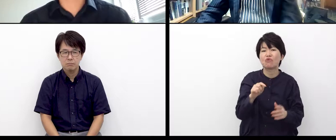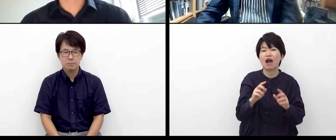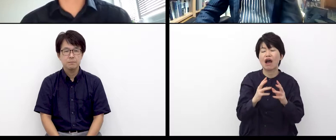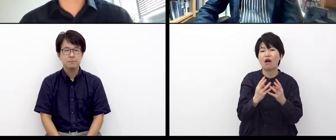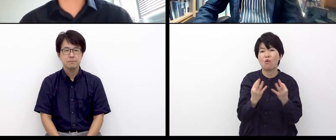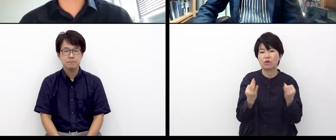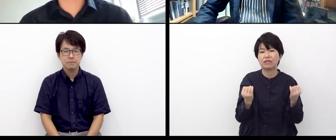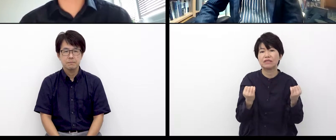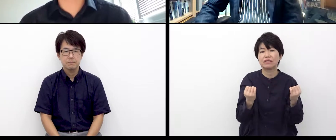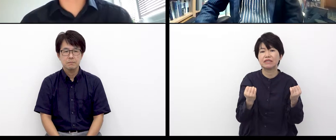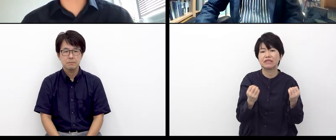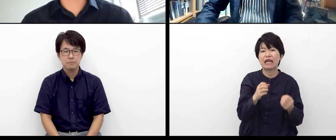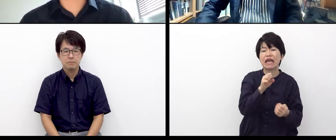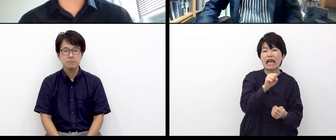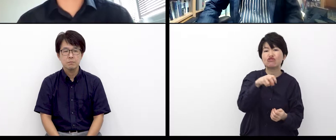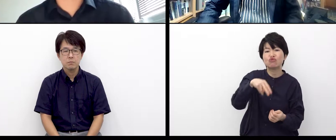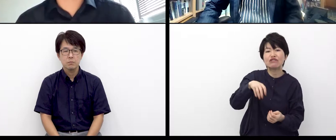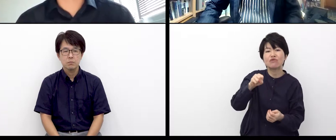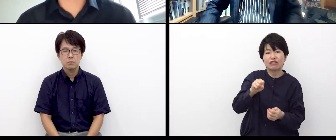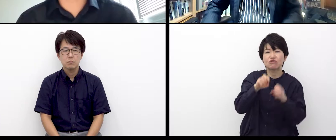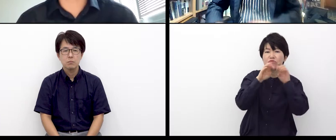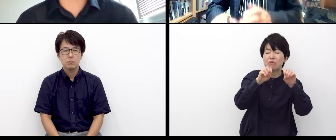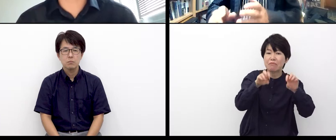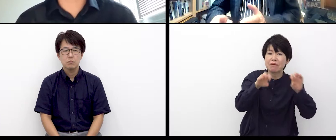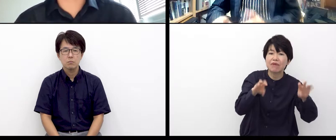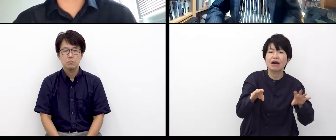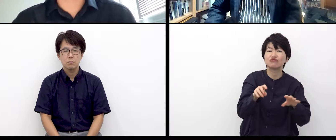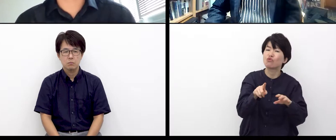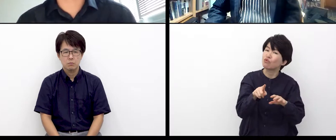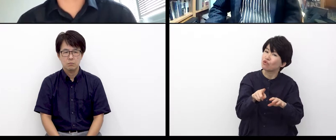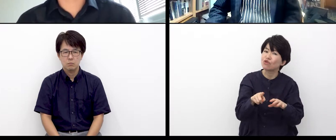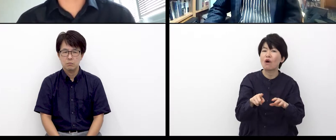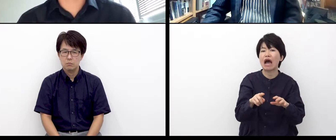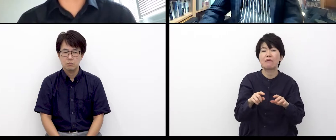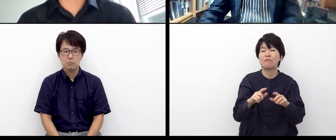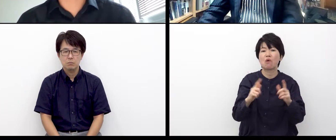I don’t think most people use social networks. I mean, they don’t post anything from themselves,